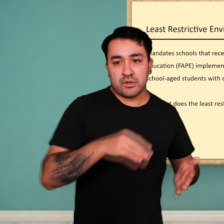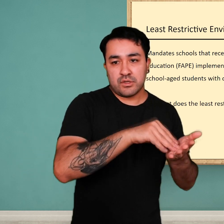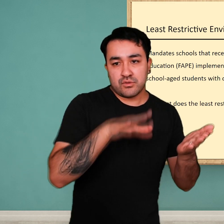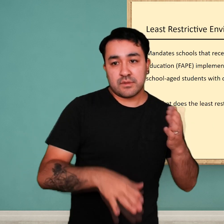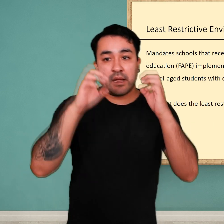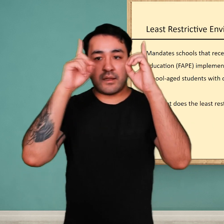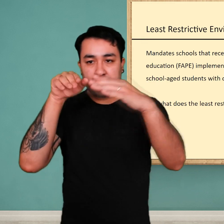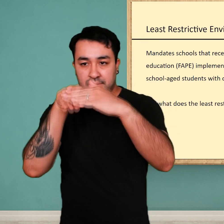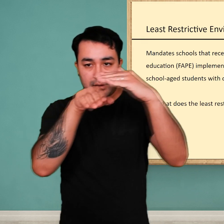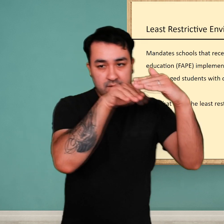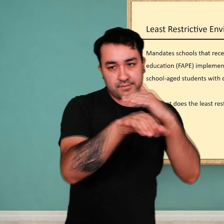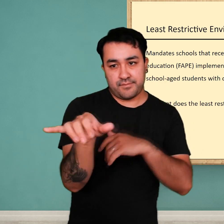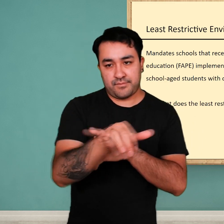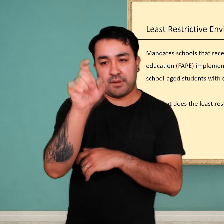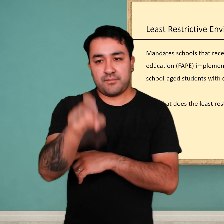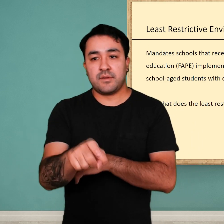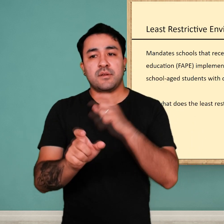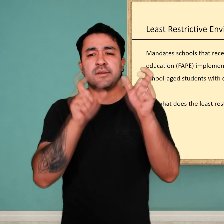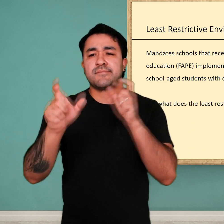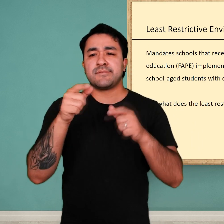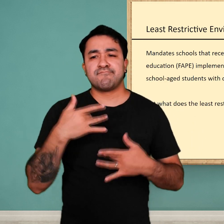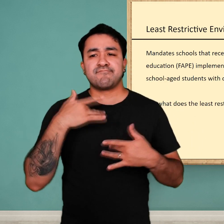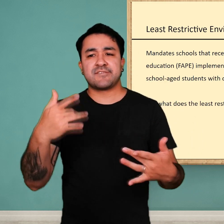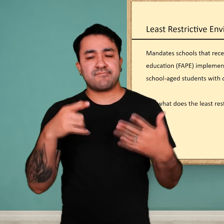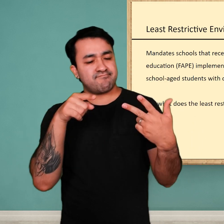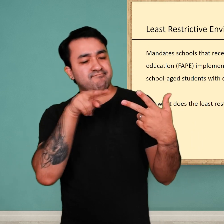students receive must be implemented in the least restrictive environment.